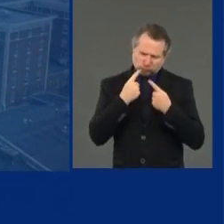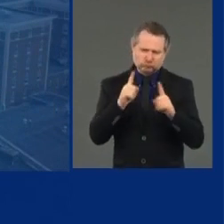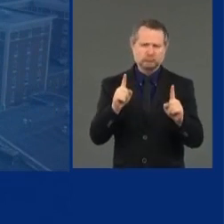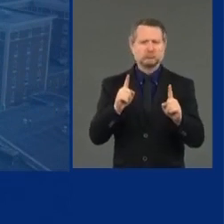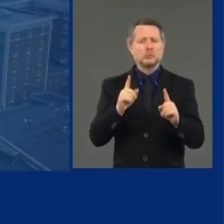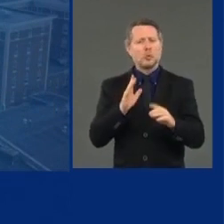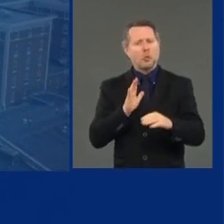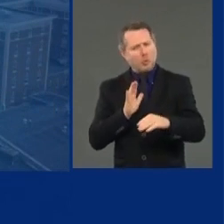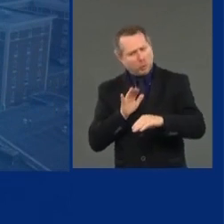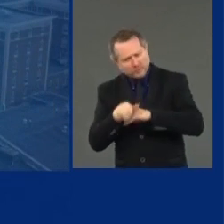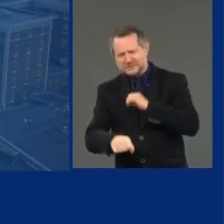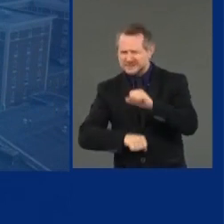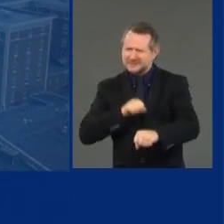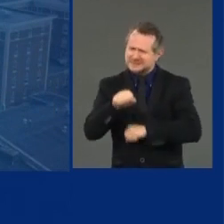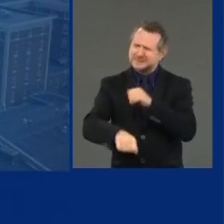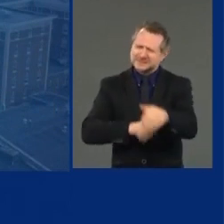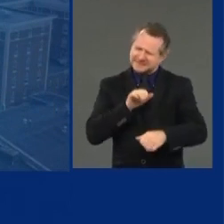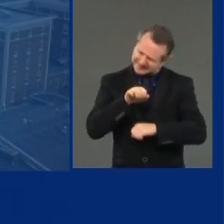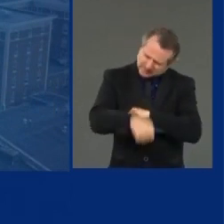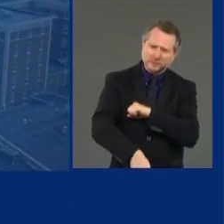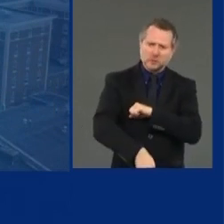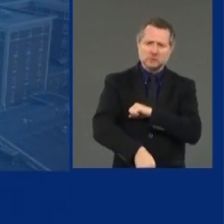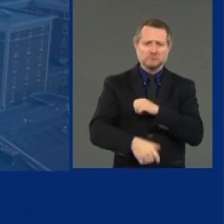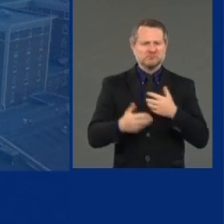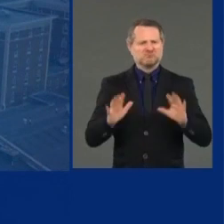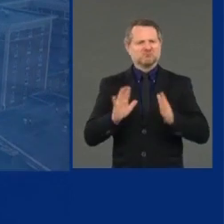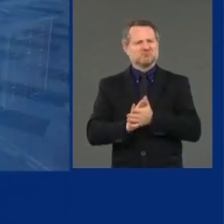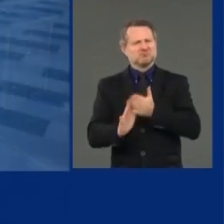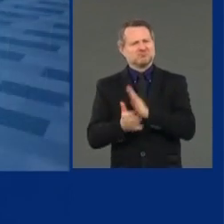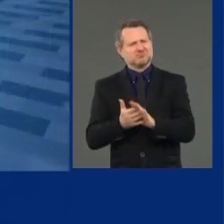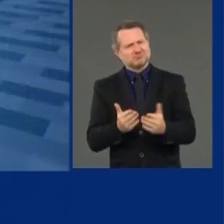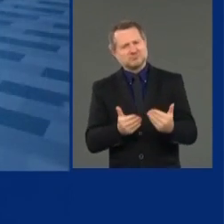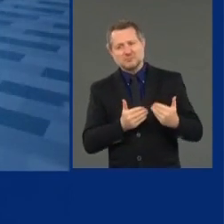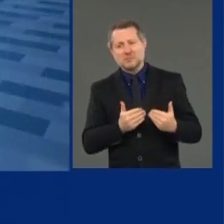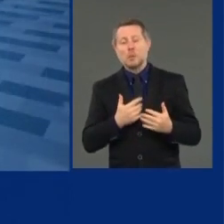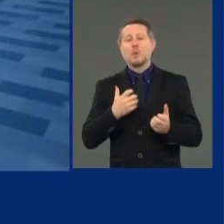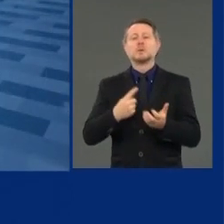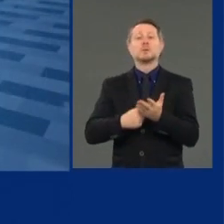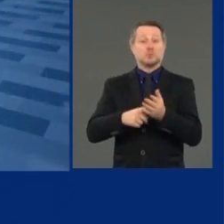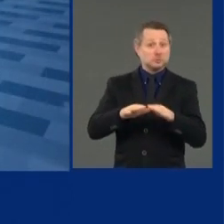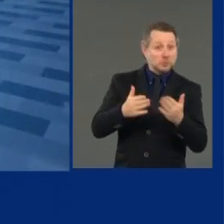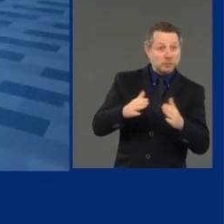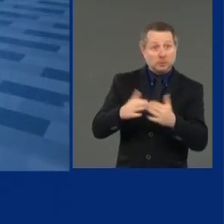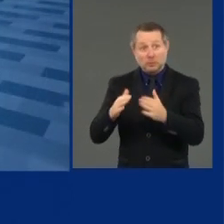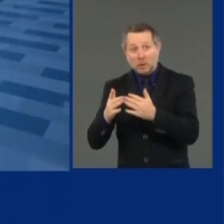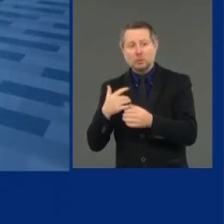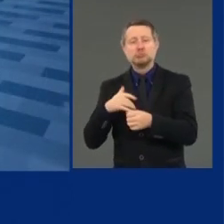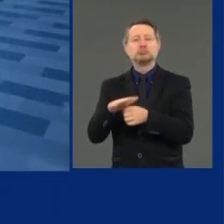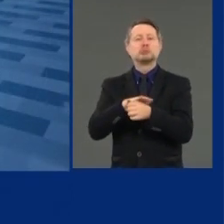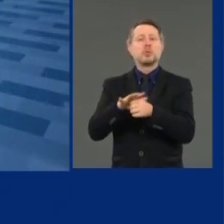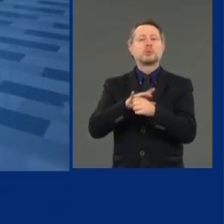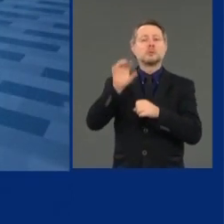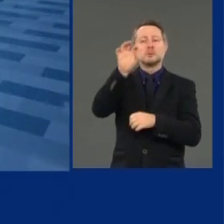WE GOT THROUGH IT. WE GOT OVER THE MOUNTAIN, LITERALLY AND FIGURATIVELY. WE ARE NOW TALKING ABOUT